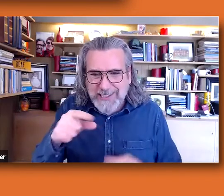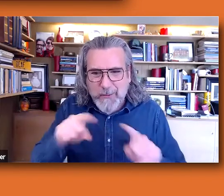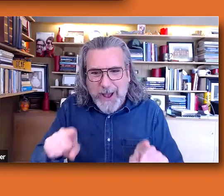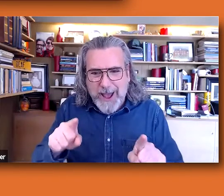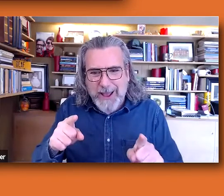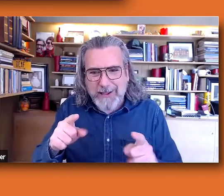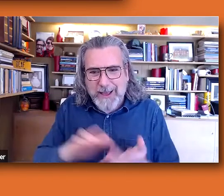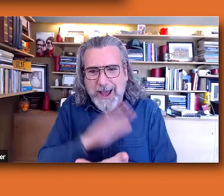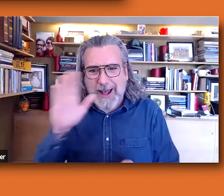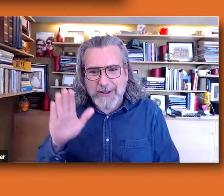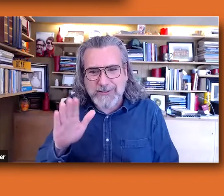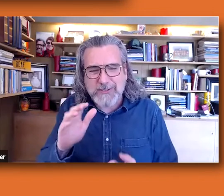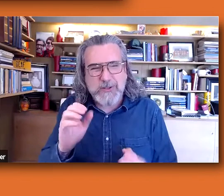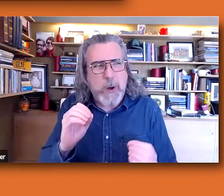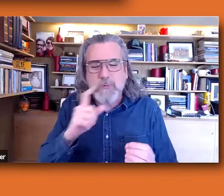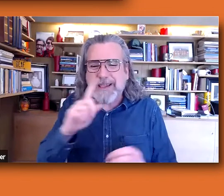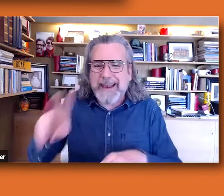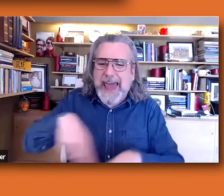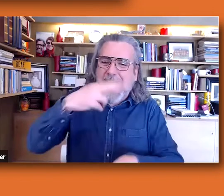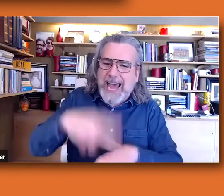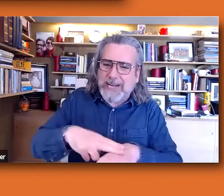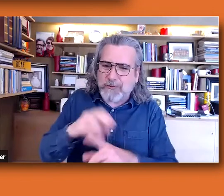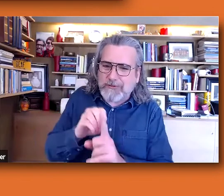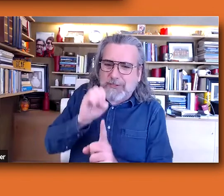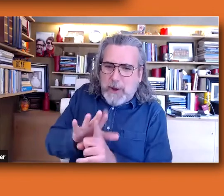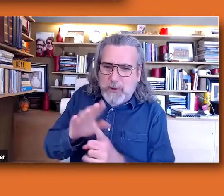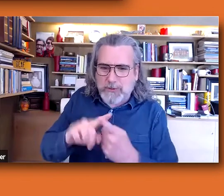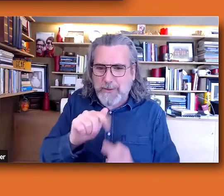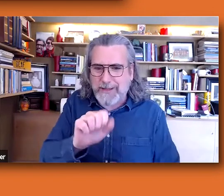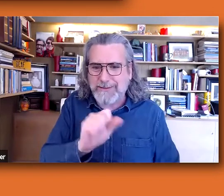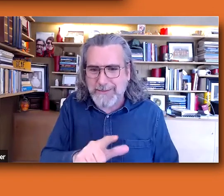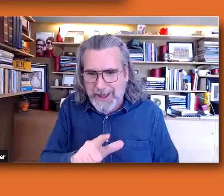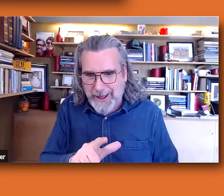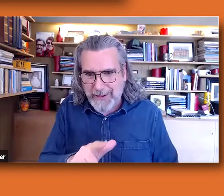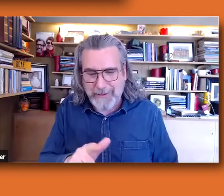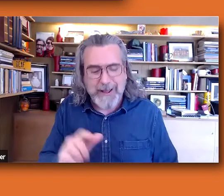and recently came to the deaf residential school. Some of them had very little exposure to ASL,